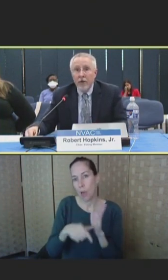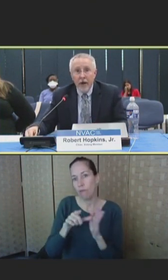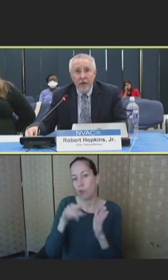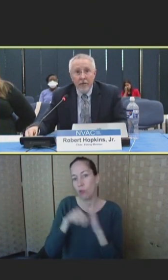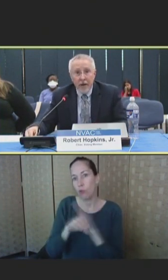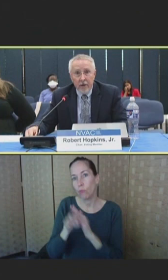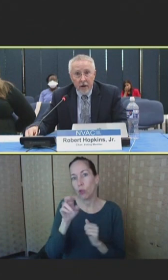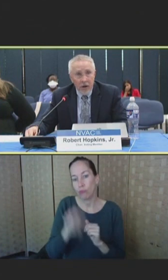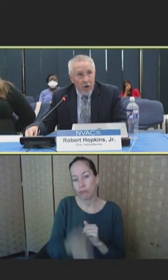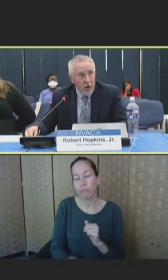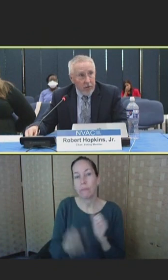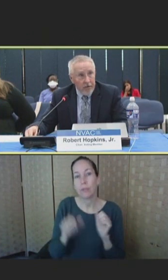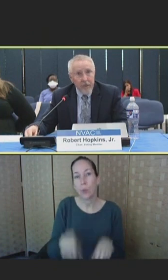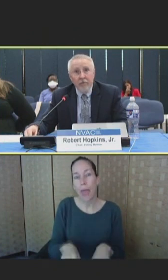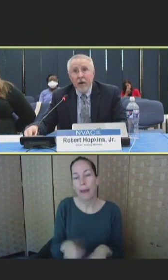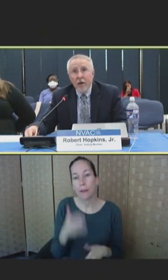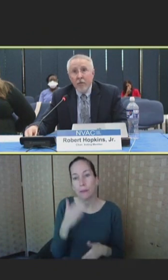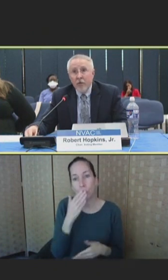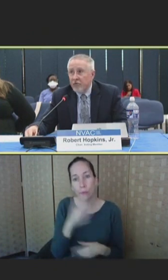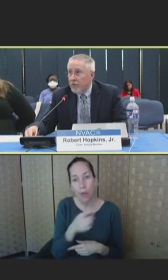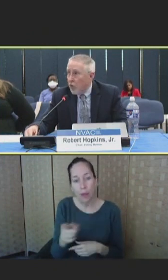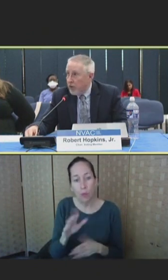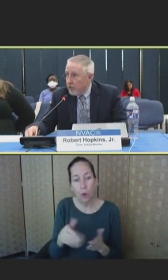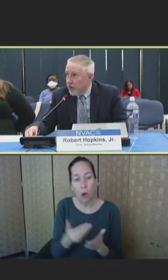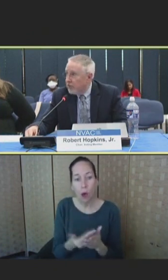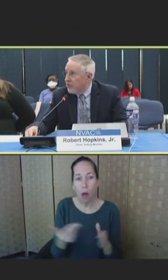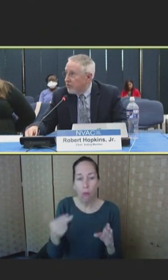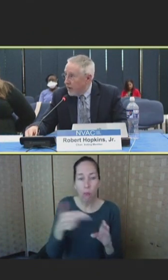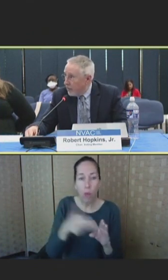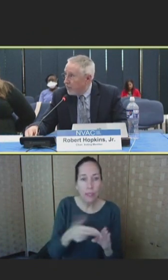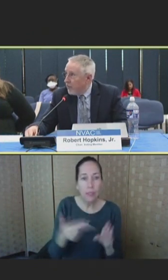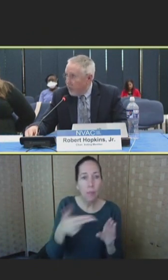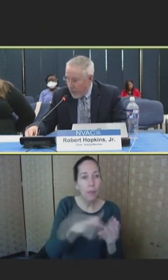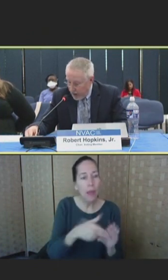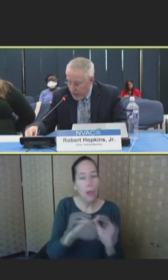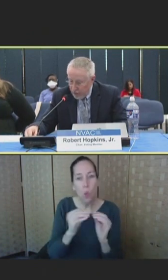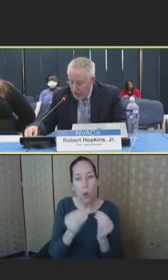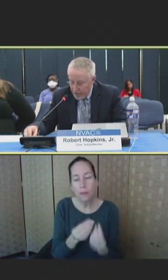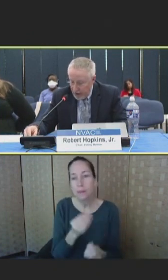I'd like to thank all of the participating organizations and member for those updates.